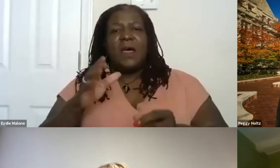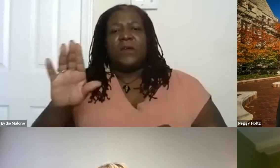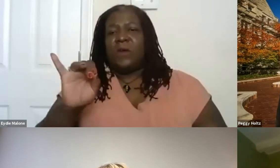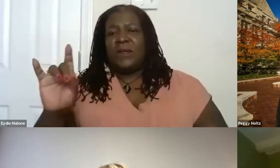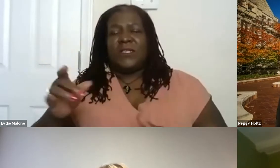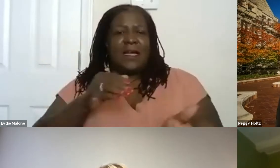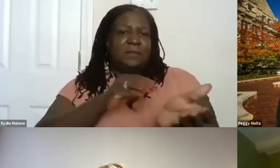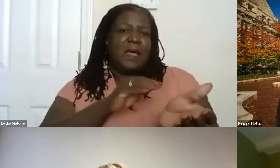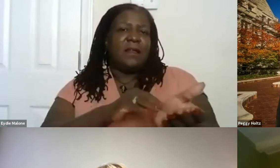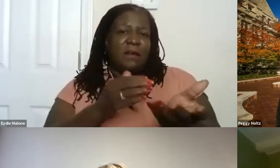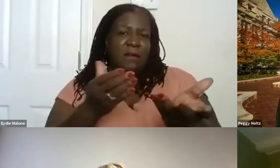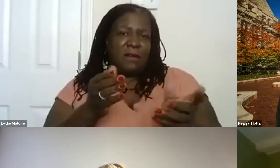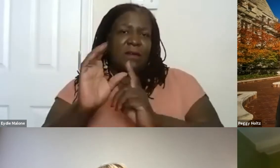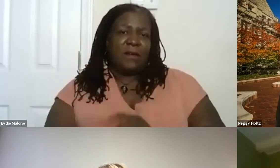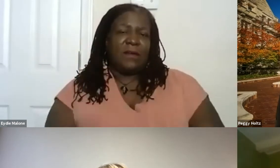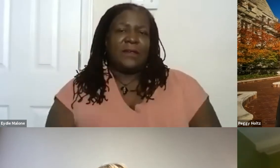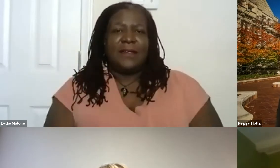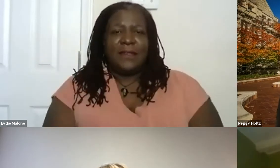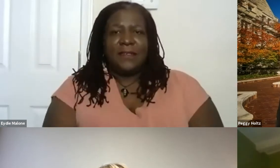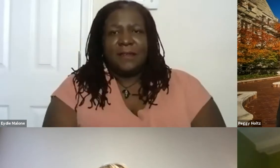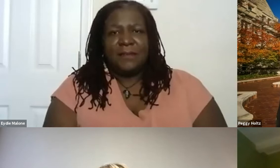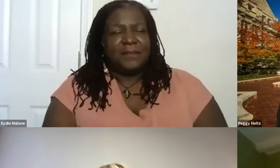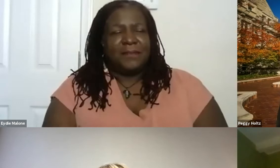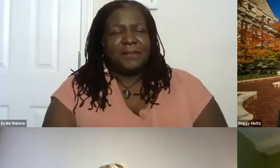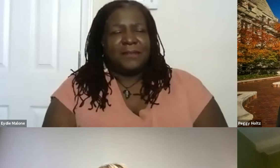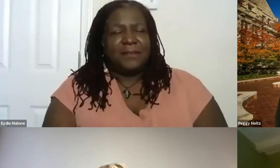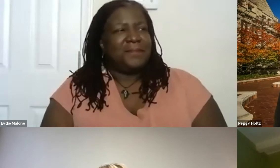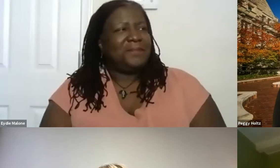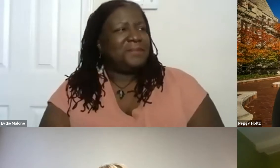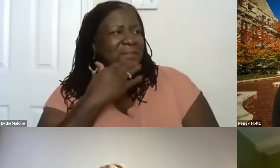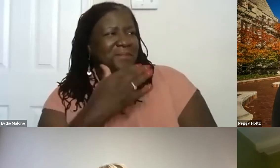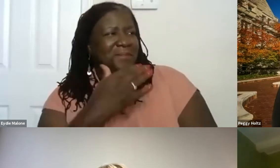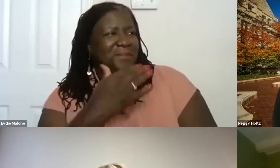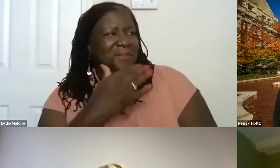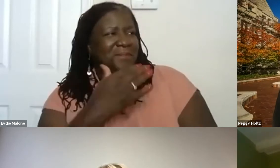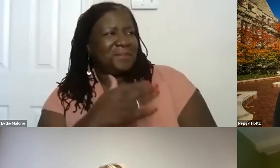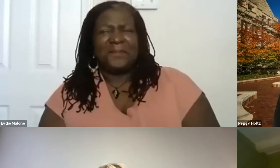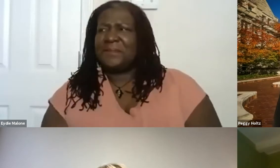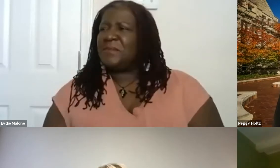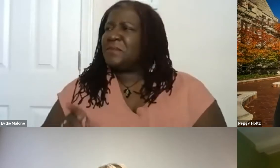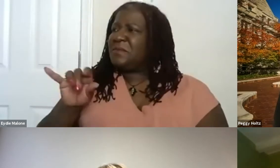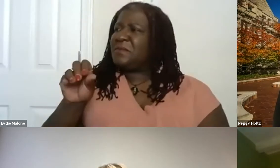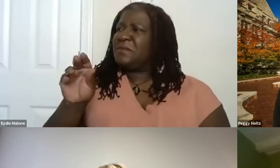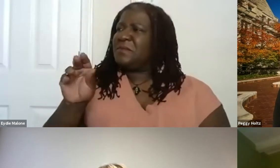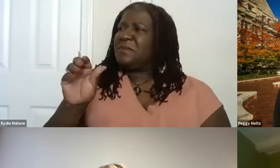Thank you. And Joanne, what advice would you give to parents who are thinking